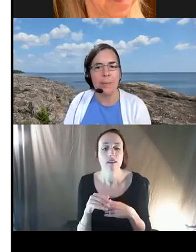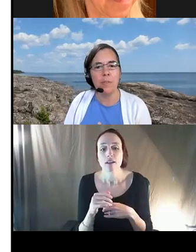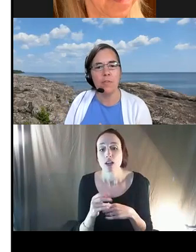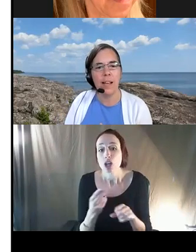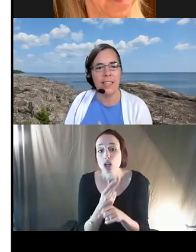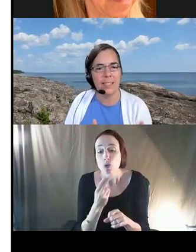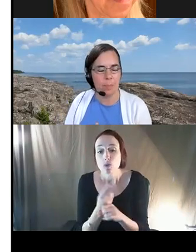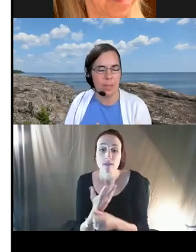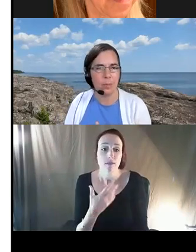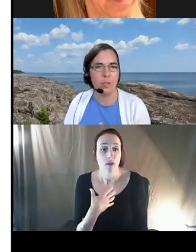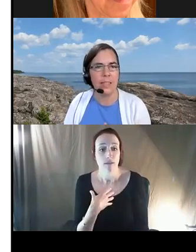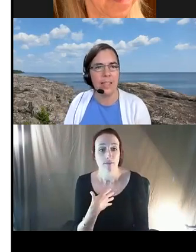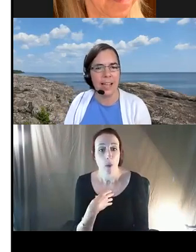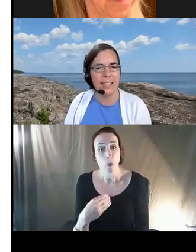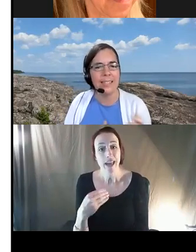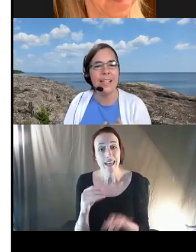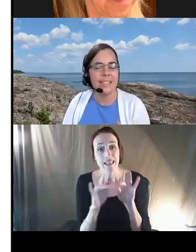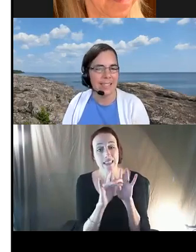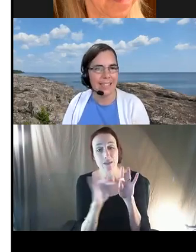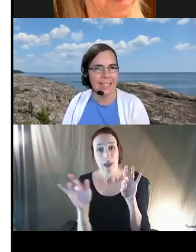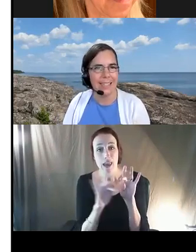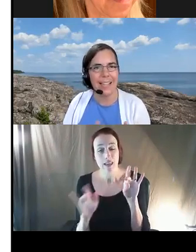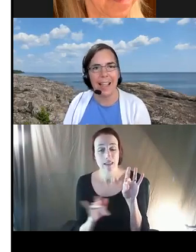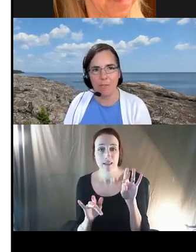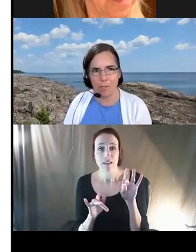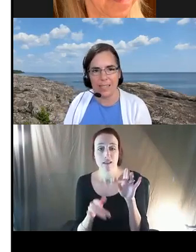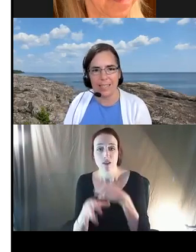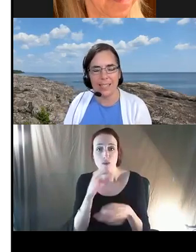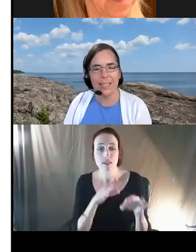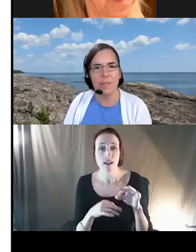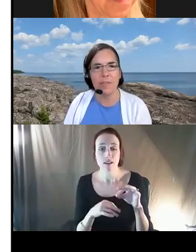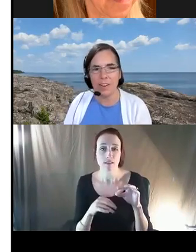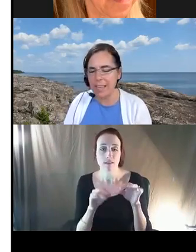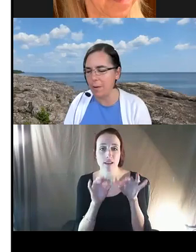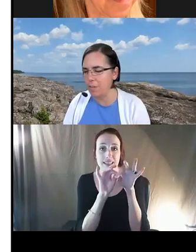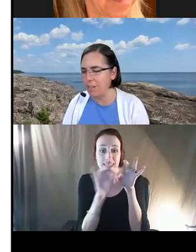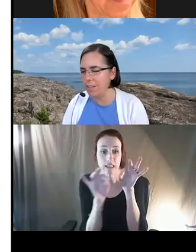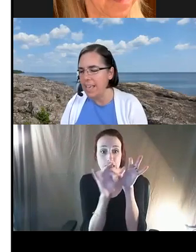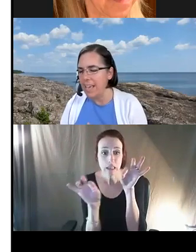Some people find space between lines, sentences and phrases can be very helpful.